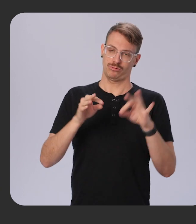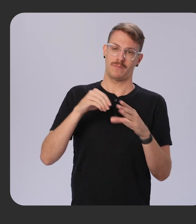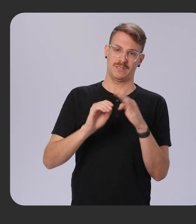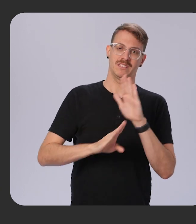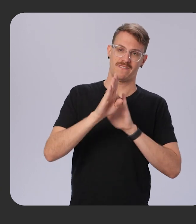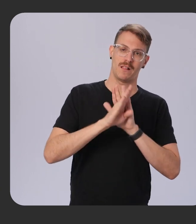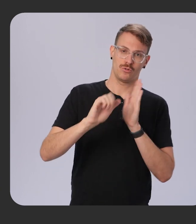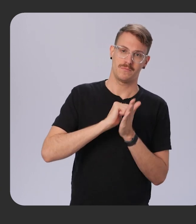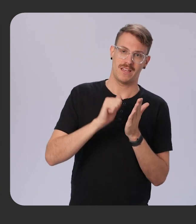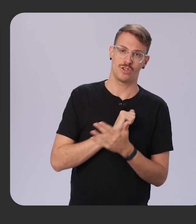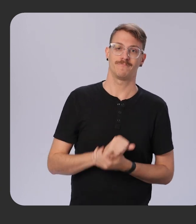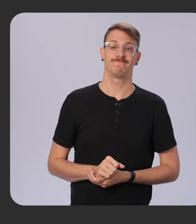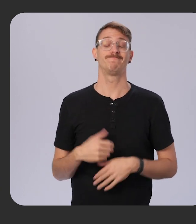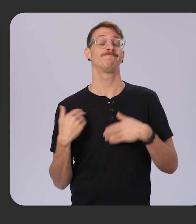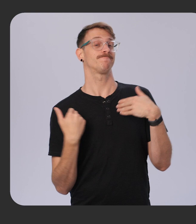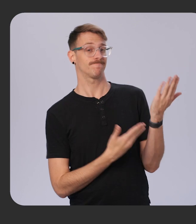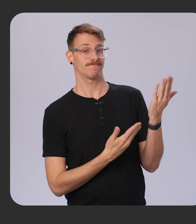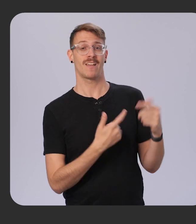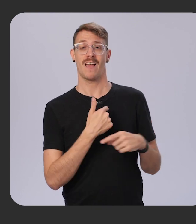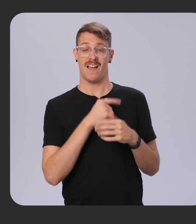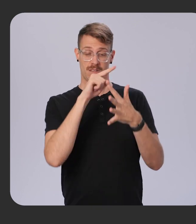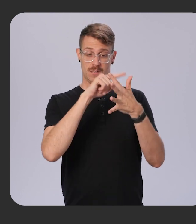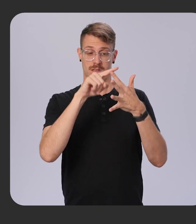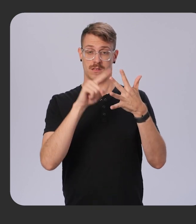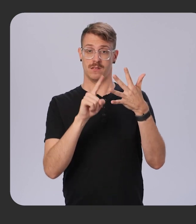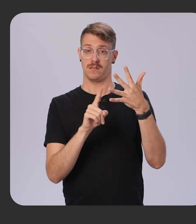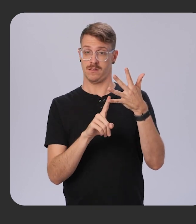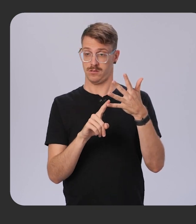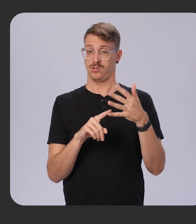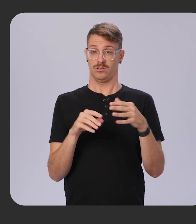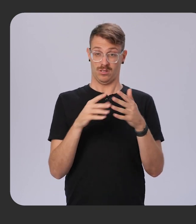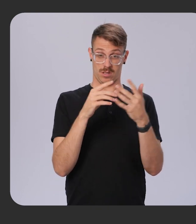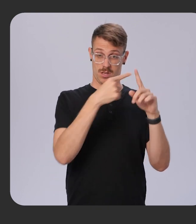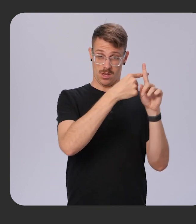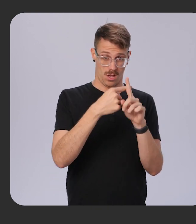Here are the geospatial coordinates of the sundial. These coordinates can get persisted